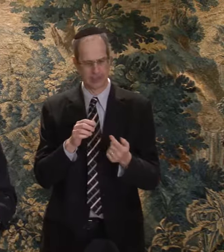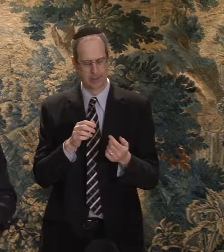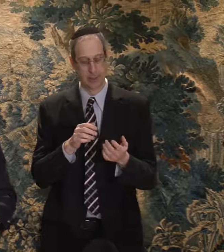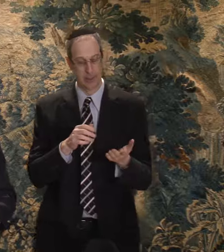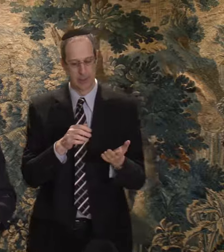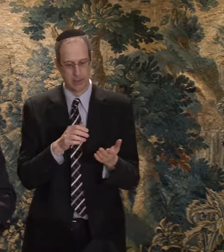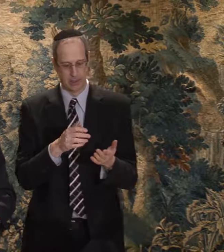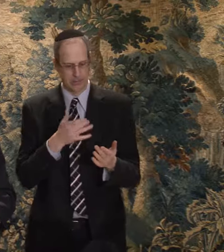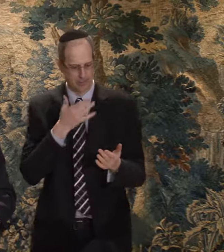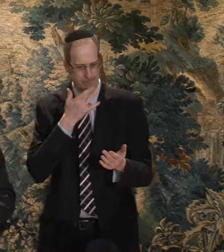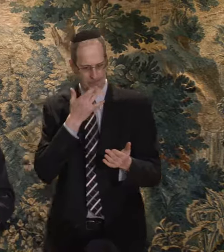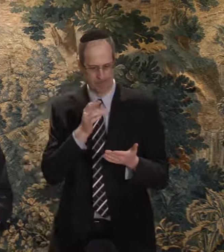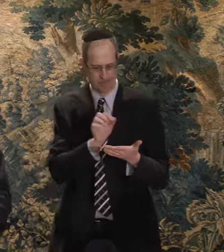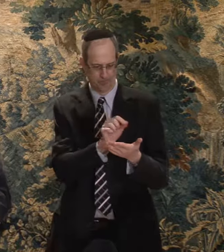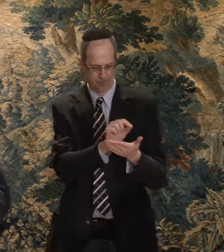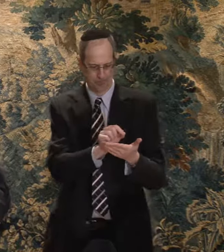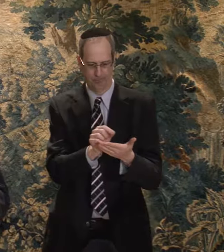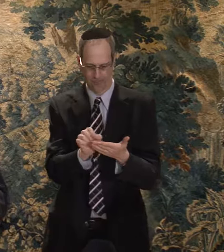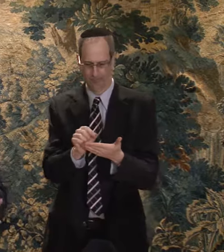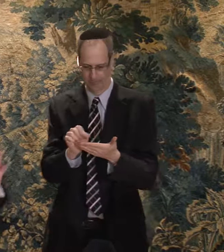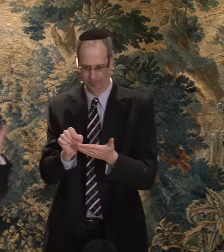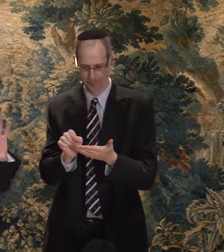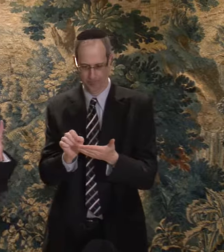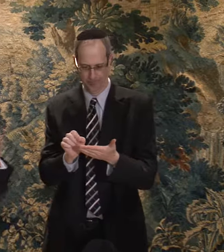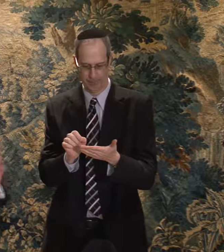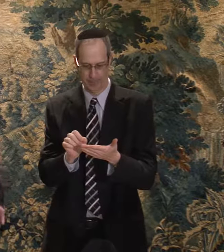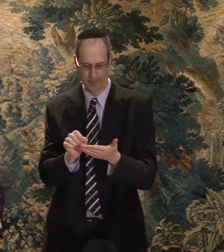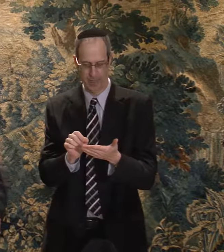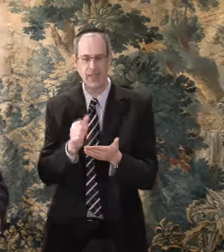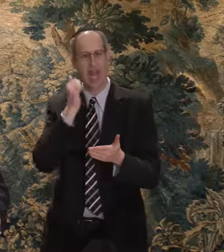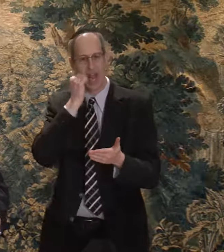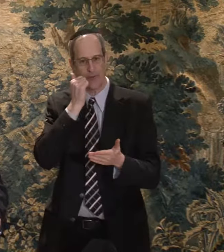that you have heard something about then every day that sitter is talking to you